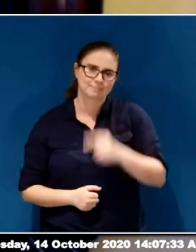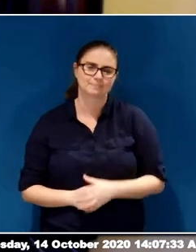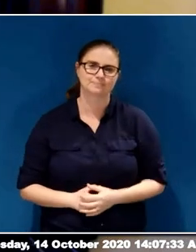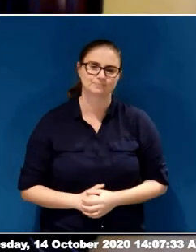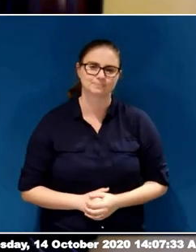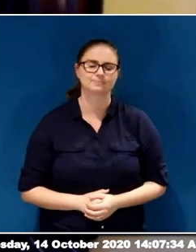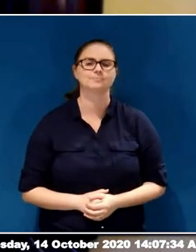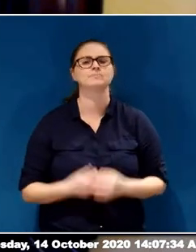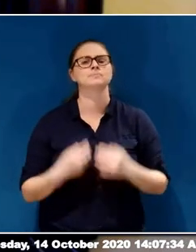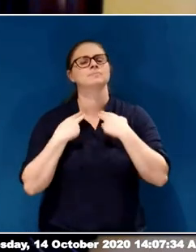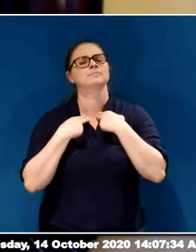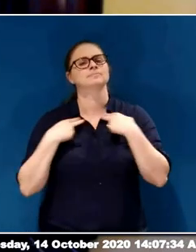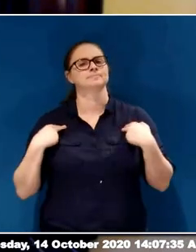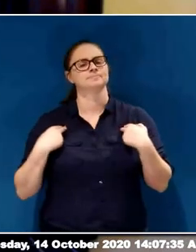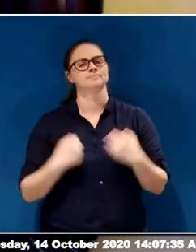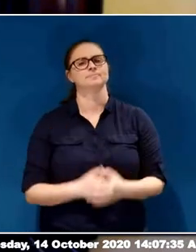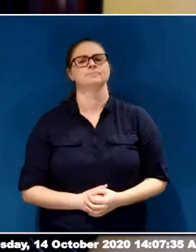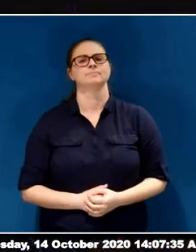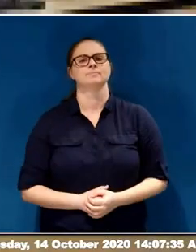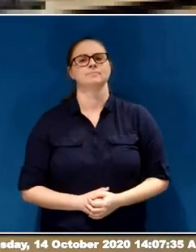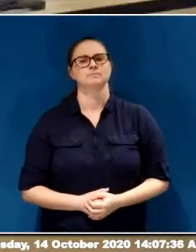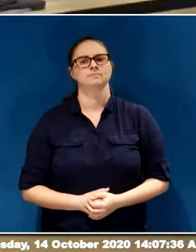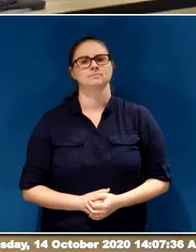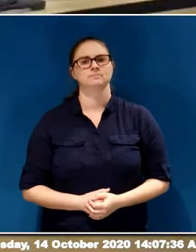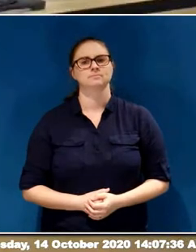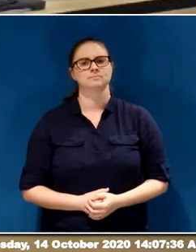reference to paragraph 83 of your statement.